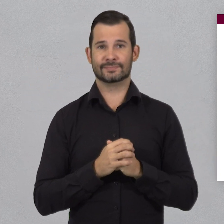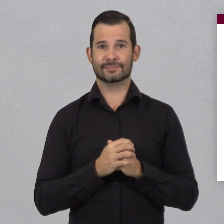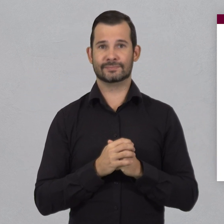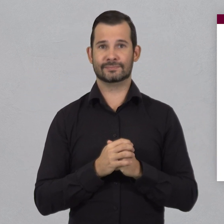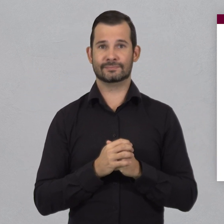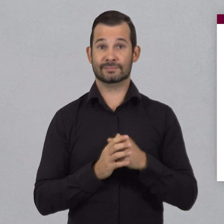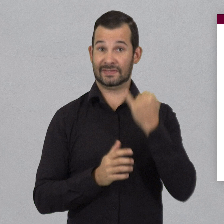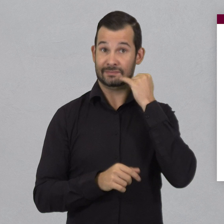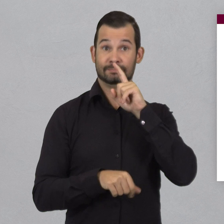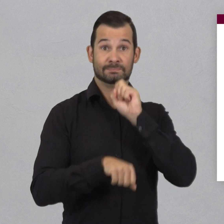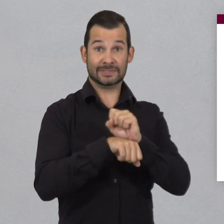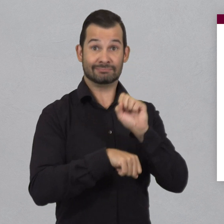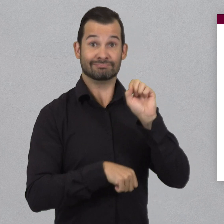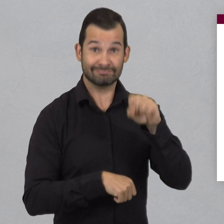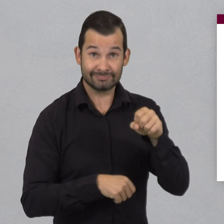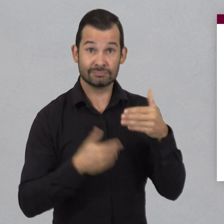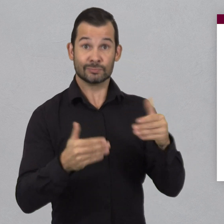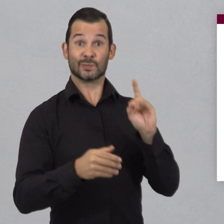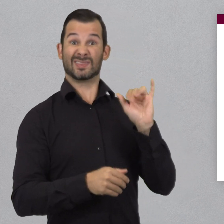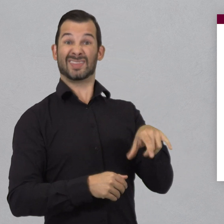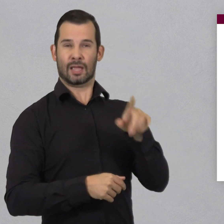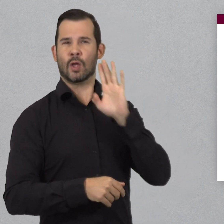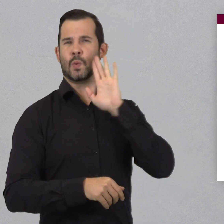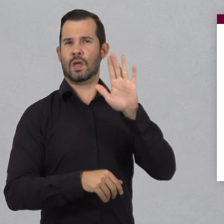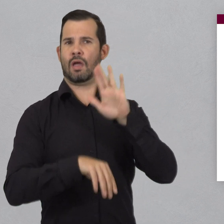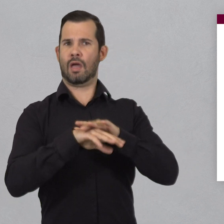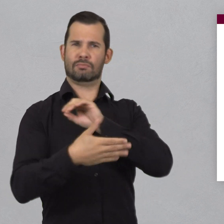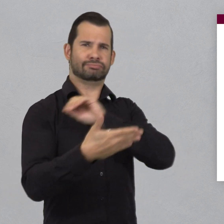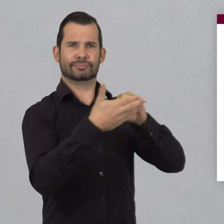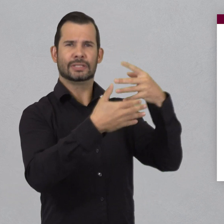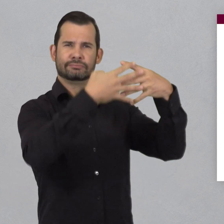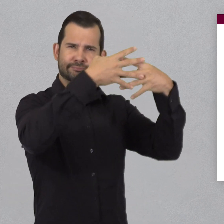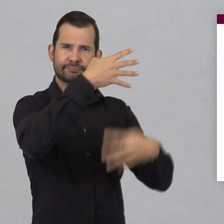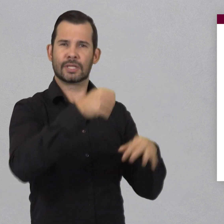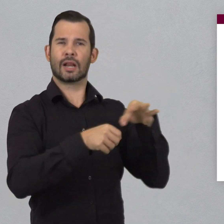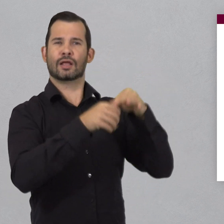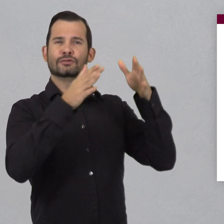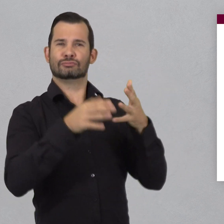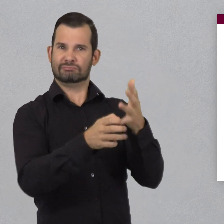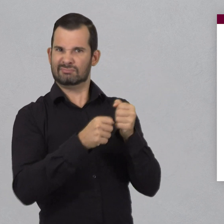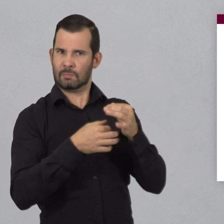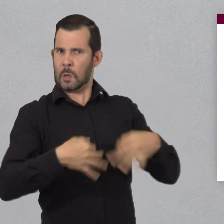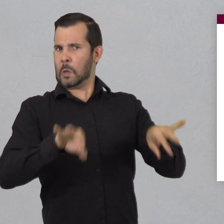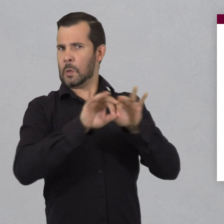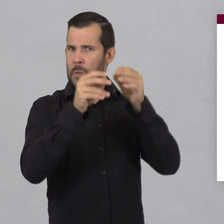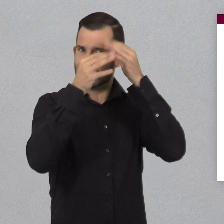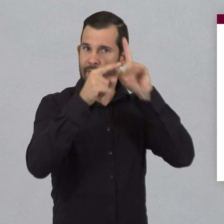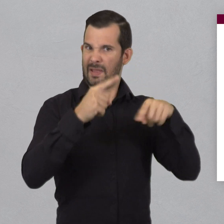If you do, you’ll be on the list of electors and get important information about voting.